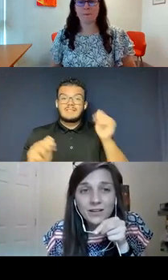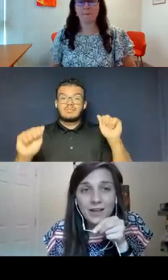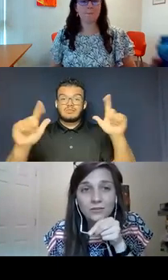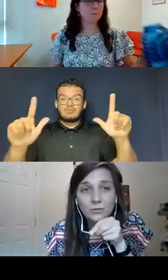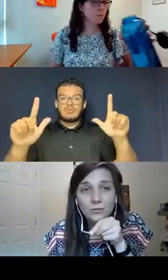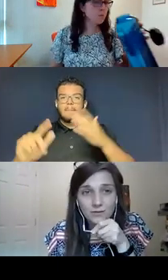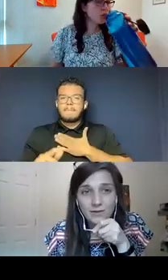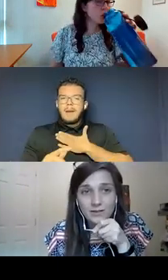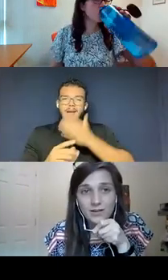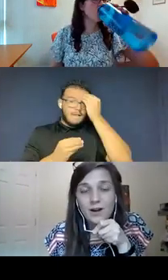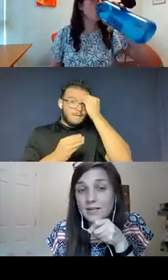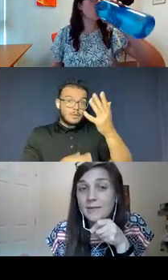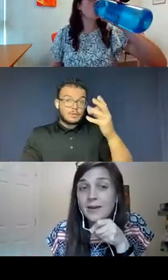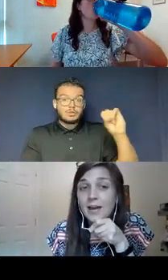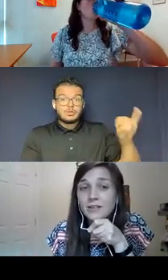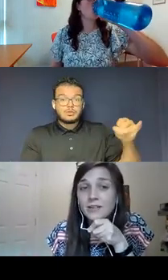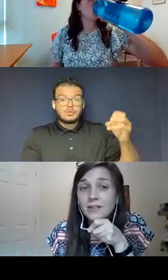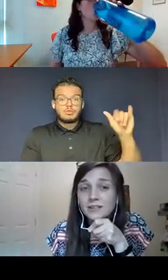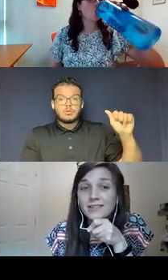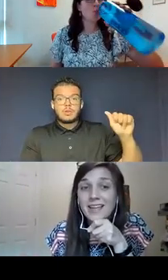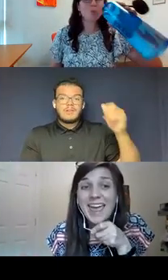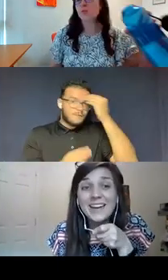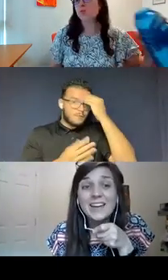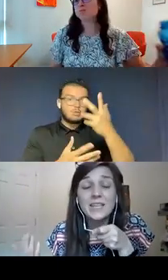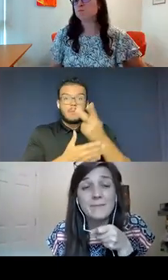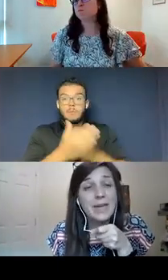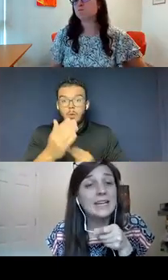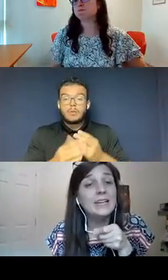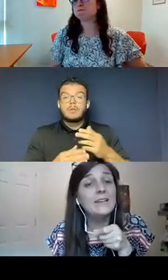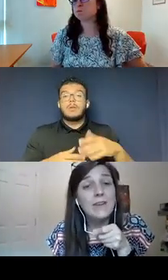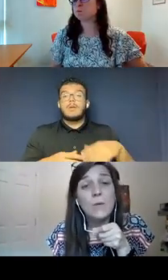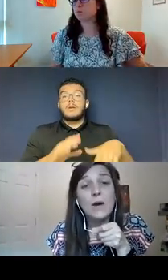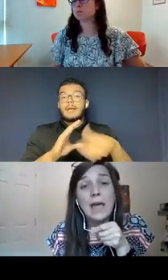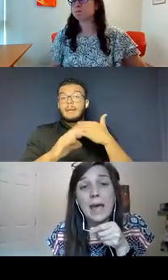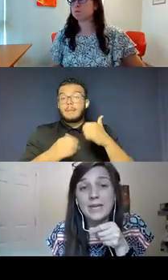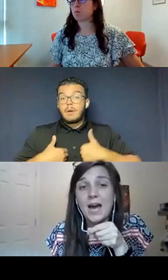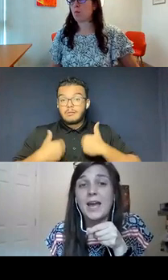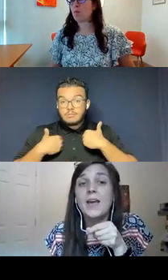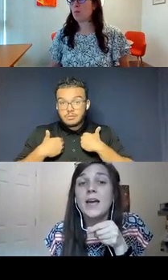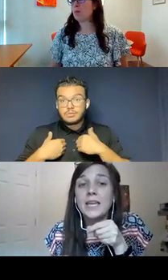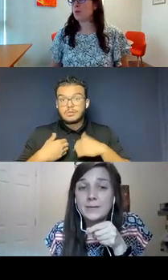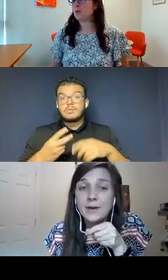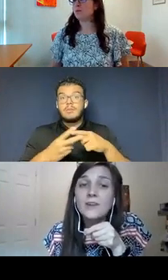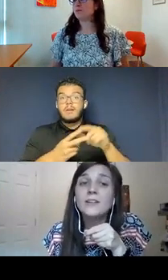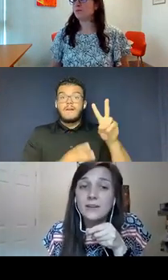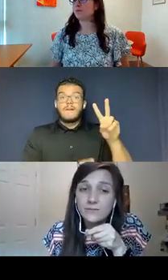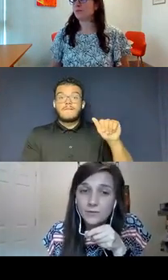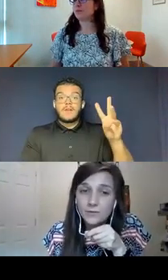and Julia's information, our email addresses and the main VAWA MEI email address and phone